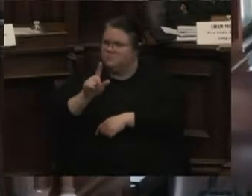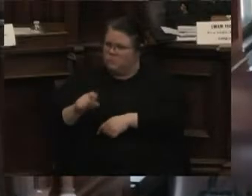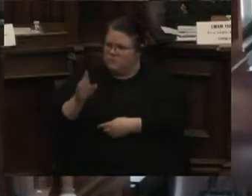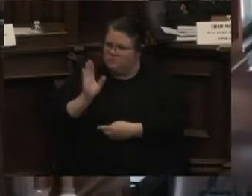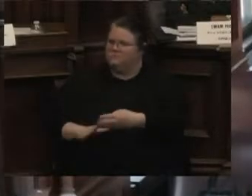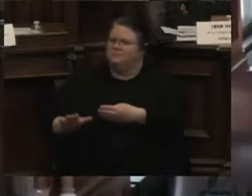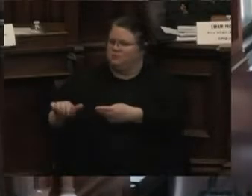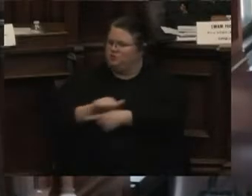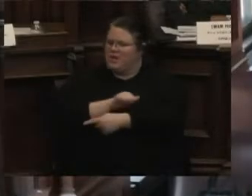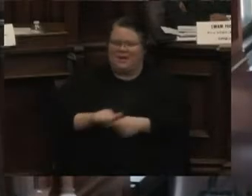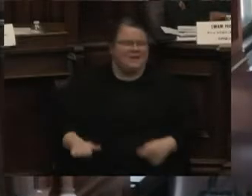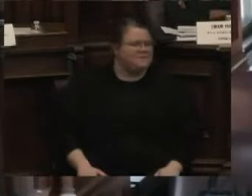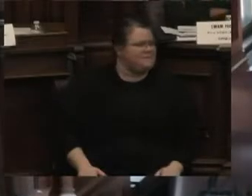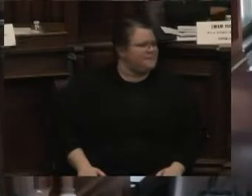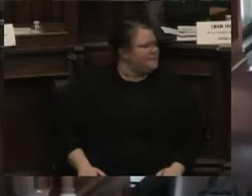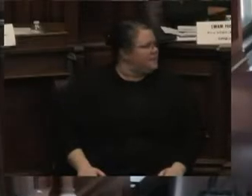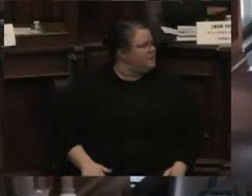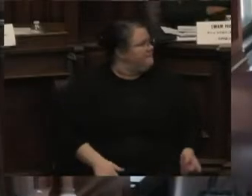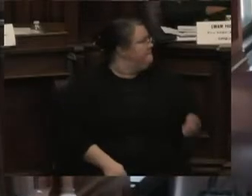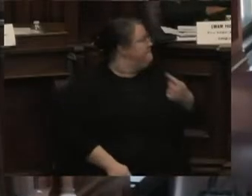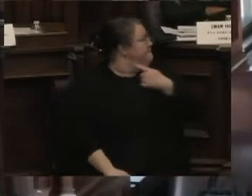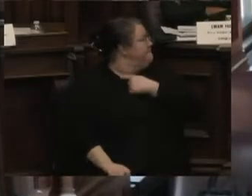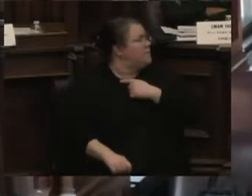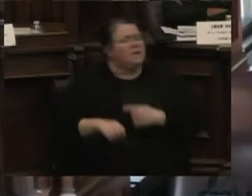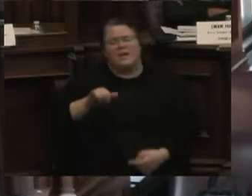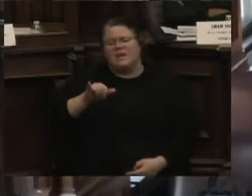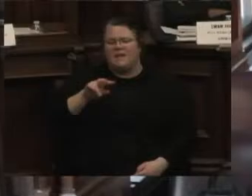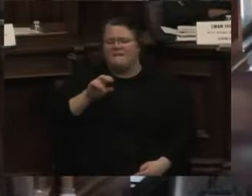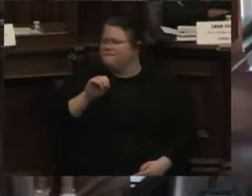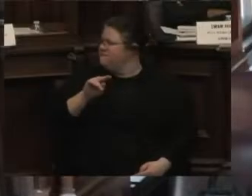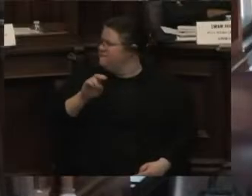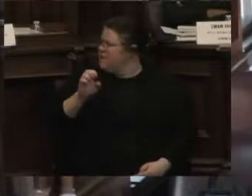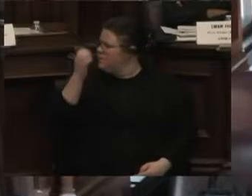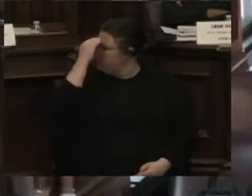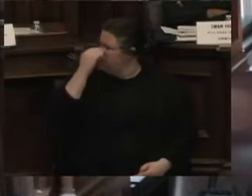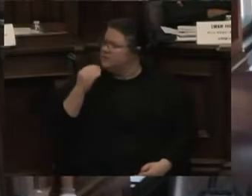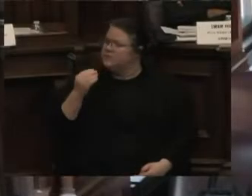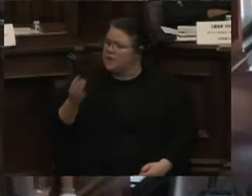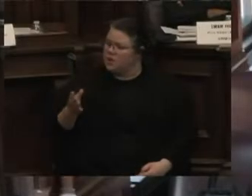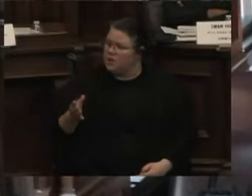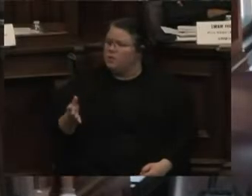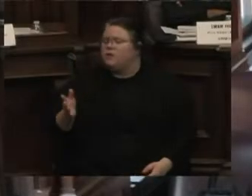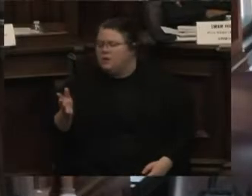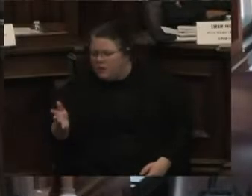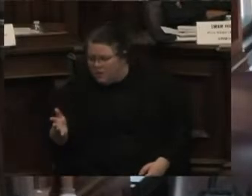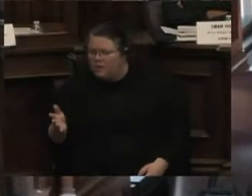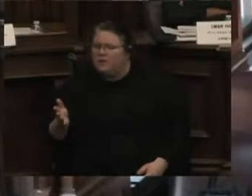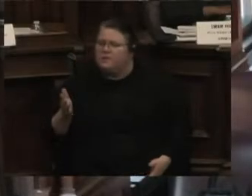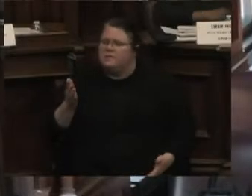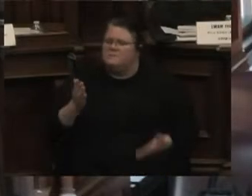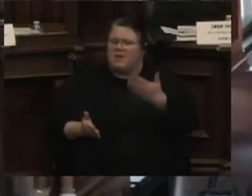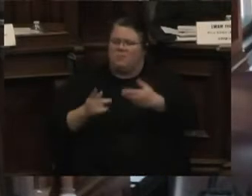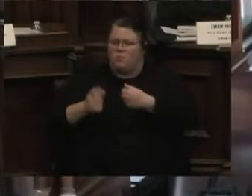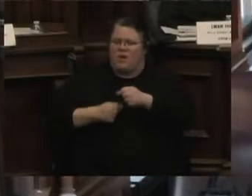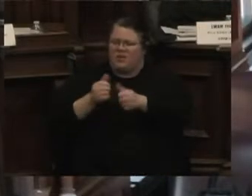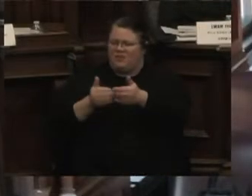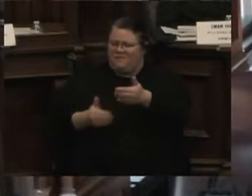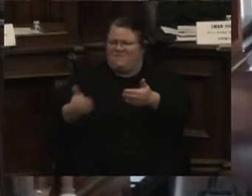to call, and I will make sure I make that phone call. But and Yvonne, I just wanted to